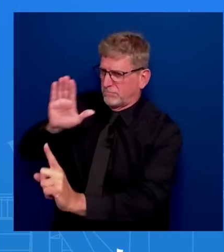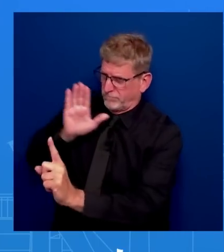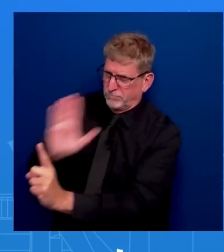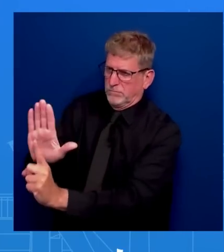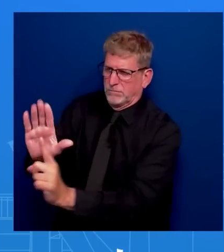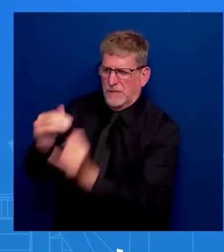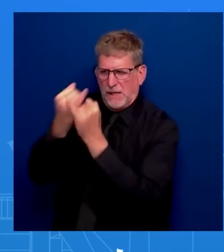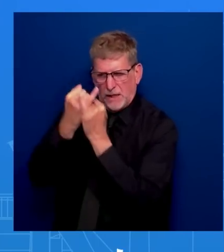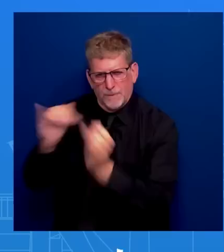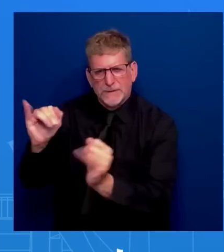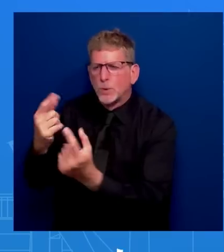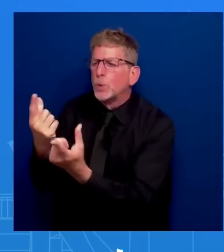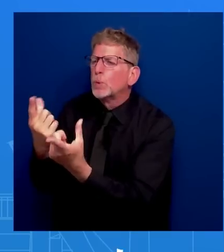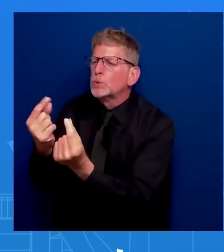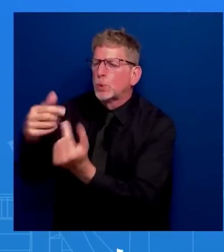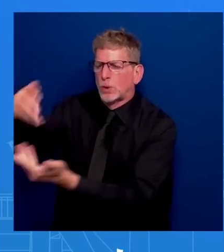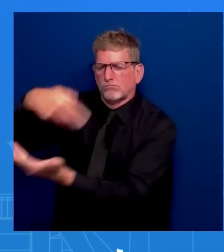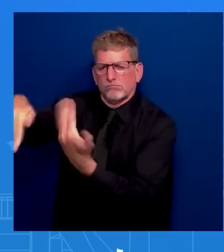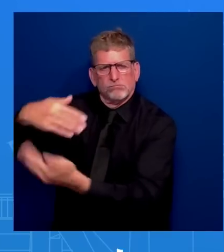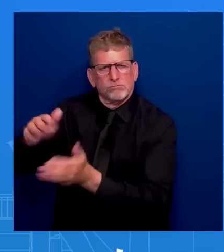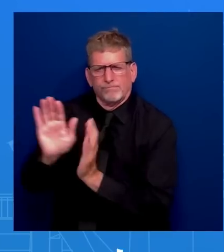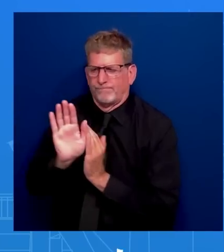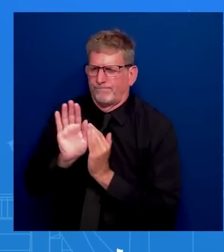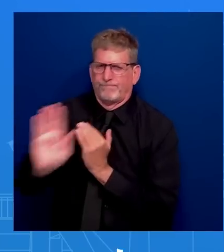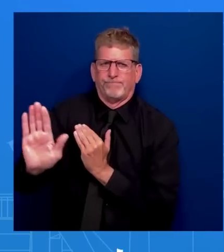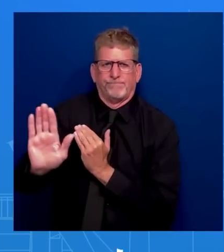we are nations of law -- are a nation of law.